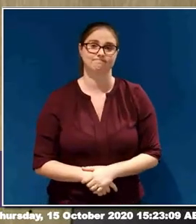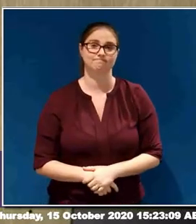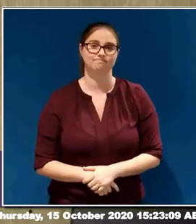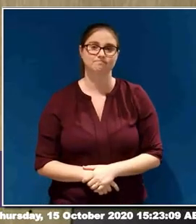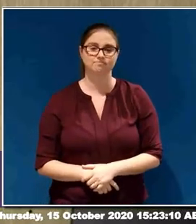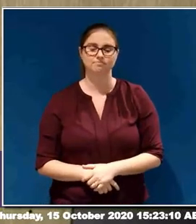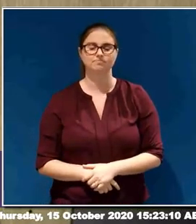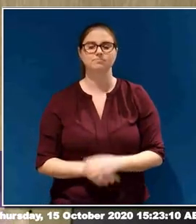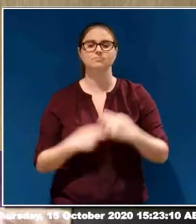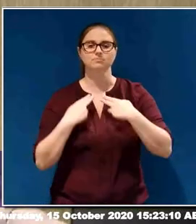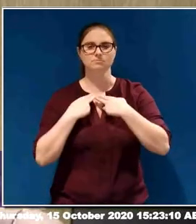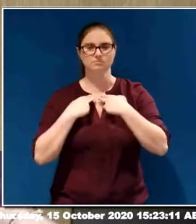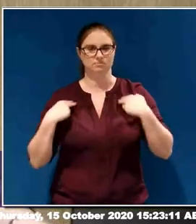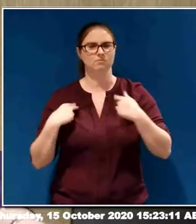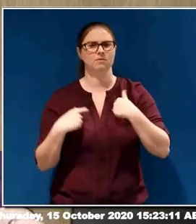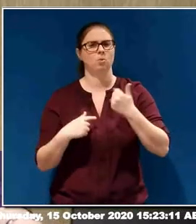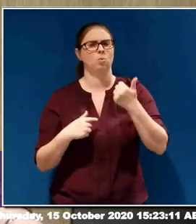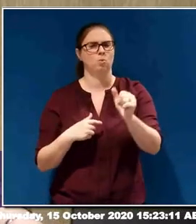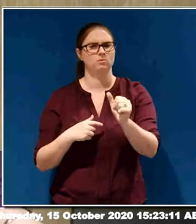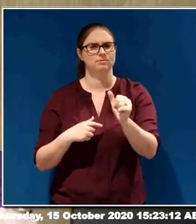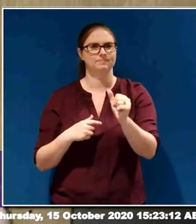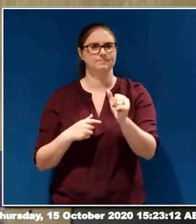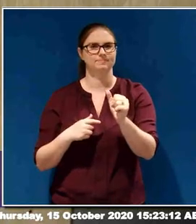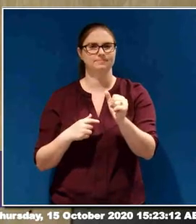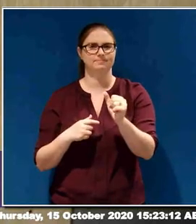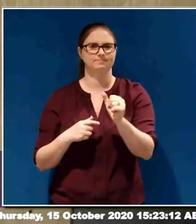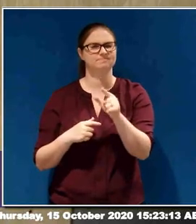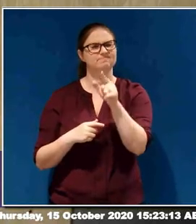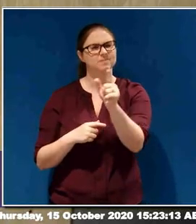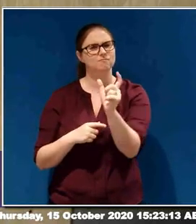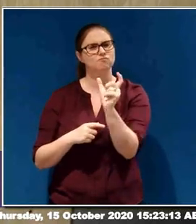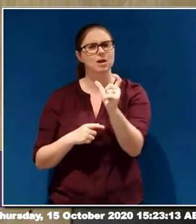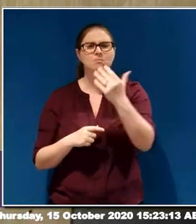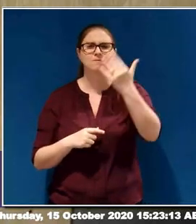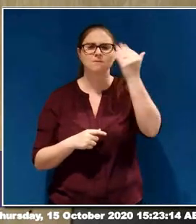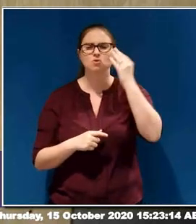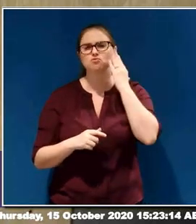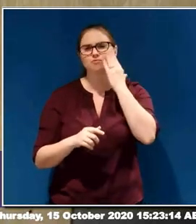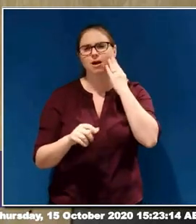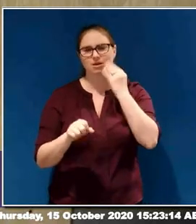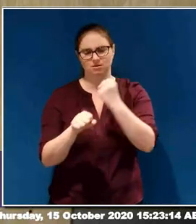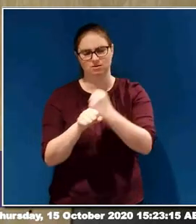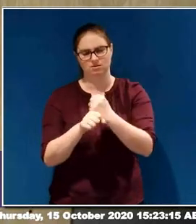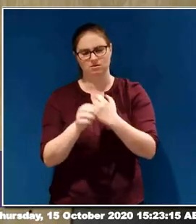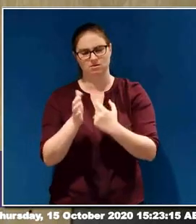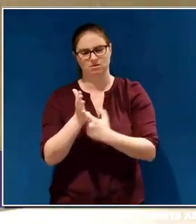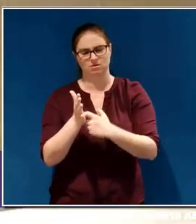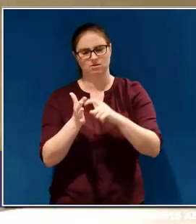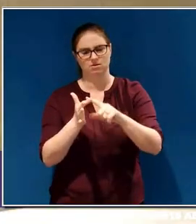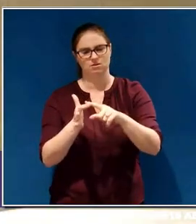in the grey zone" which are words that you use in your statement. Who are students in the grey zone?